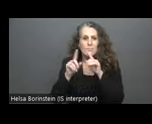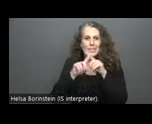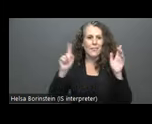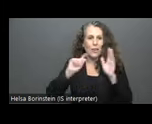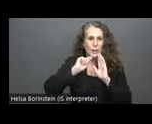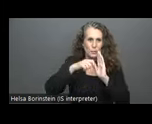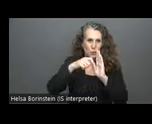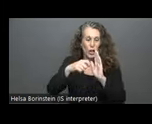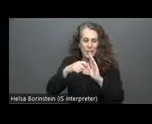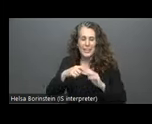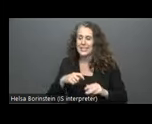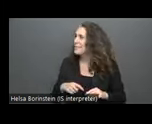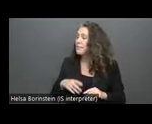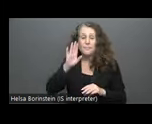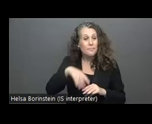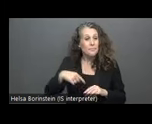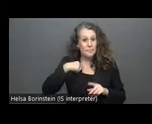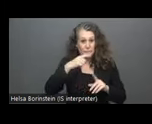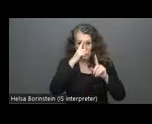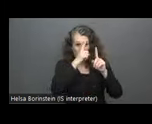project. Apply a game company, go to solve it, some don't. Some some efficiency to the